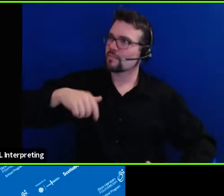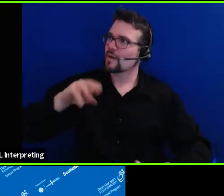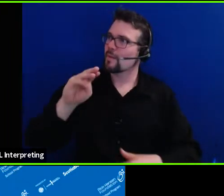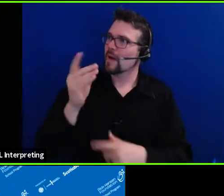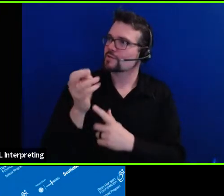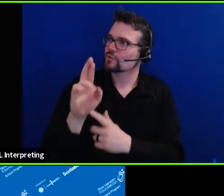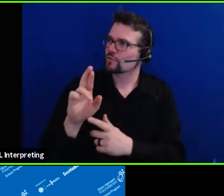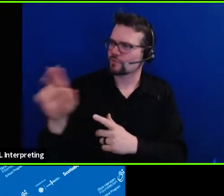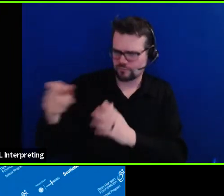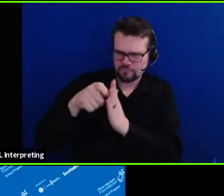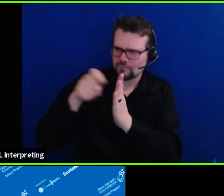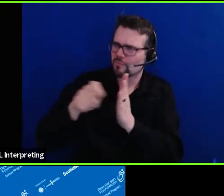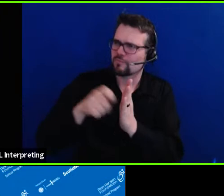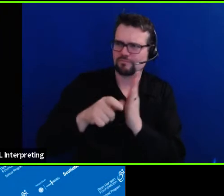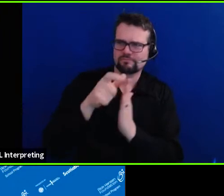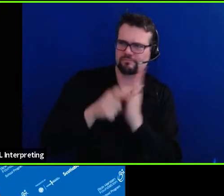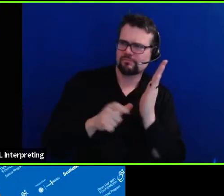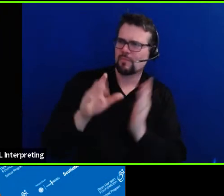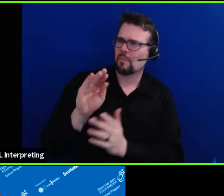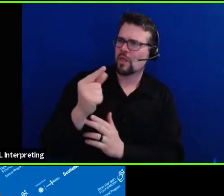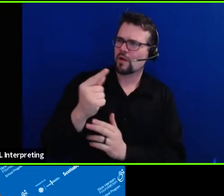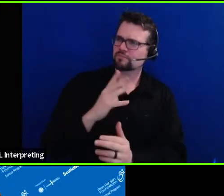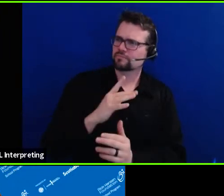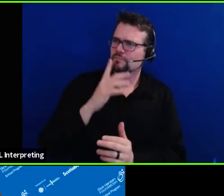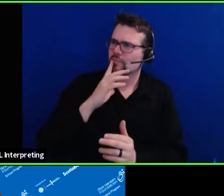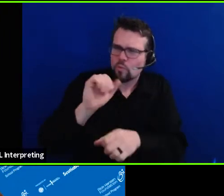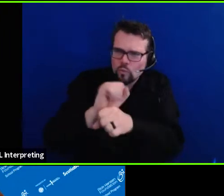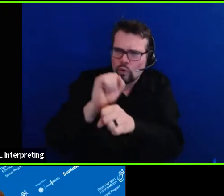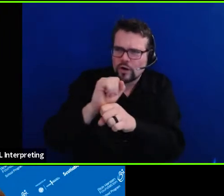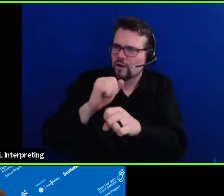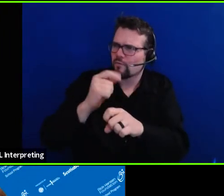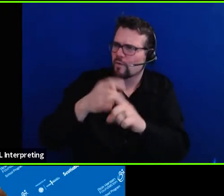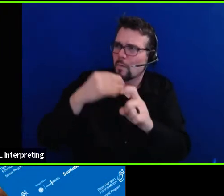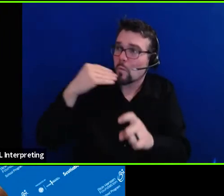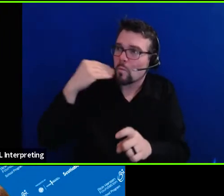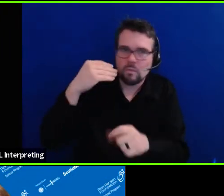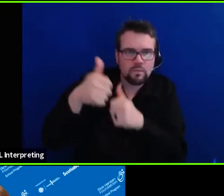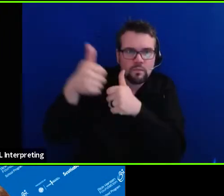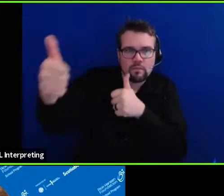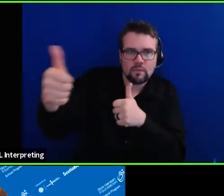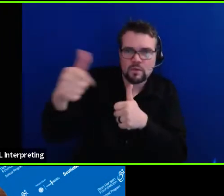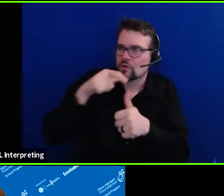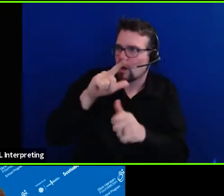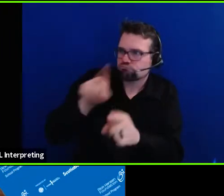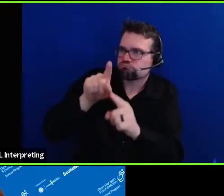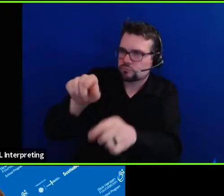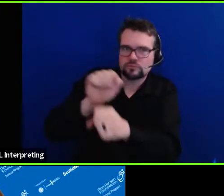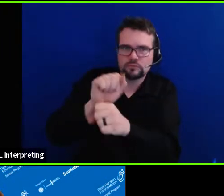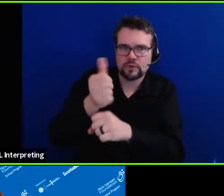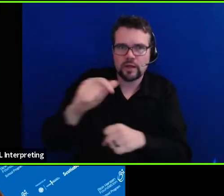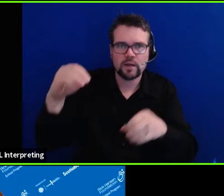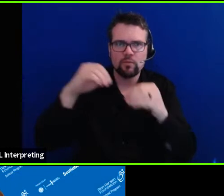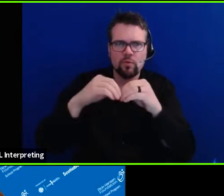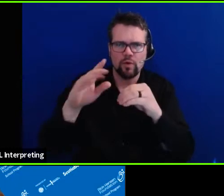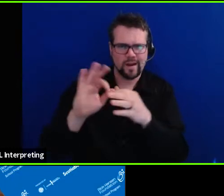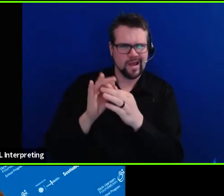ON THE REMOTE WORK ENVIRONMENT AND WHAT THAT MEANS FOR PEOPLE WITH DISABILITIES. I WOULDN'T BE SURPRISED, TERI,